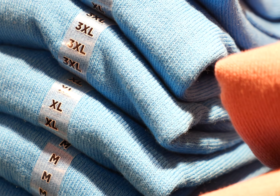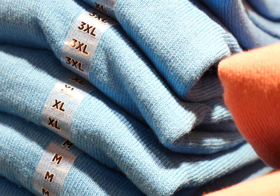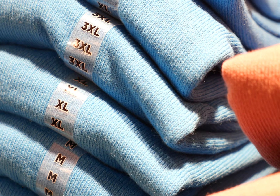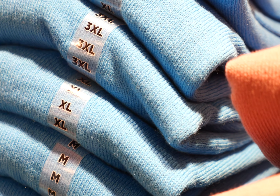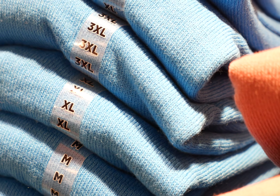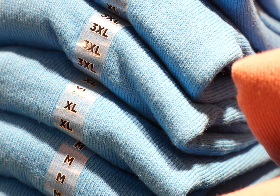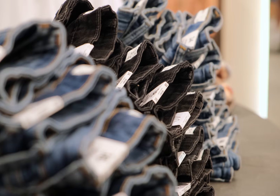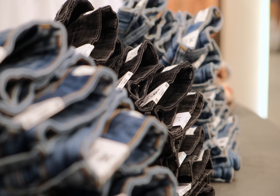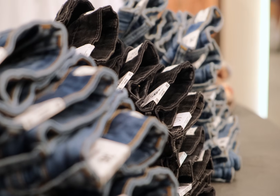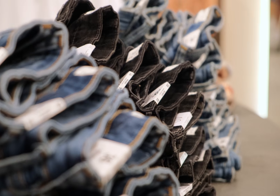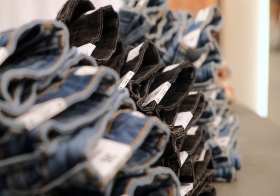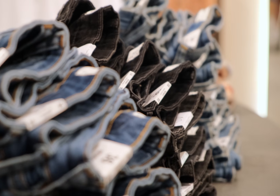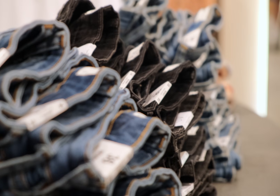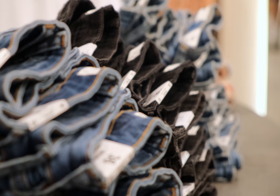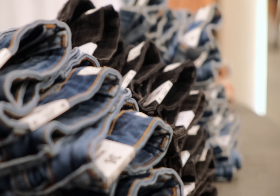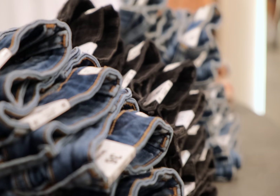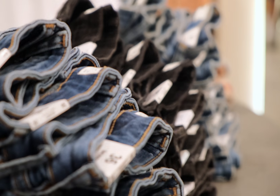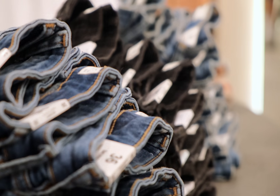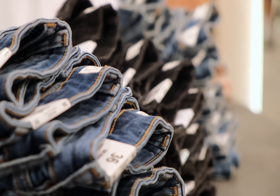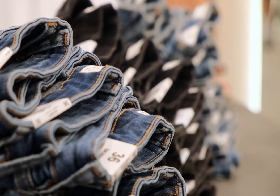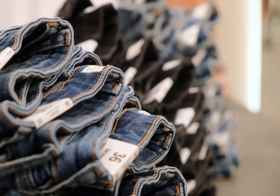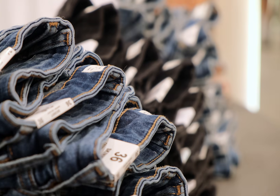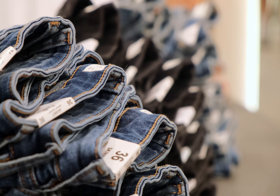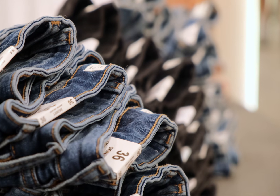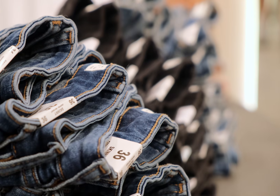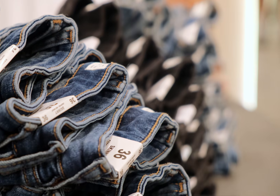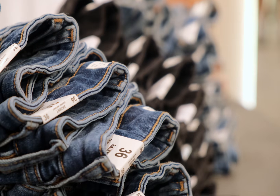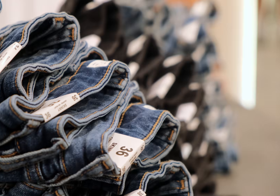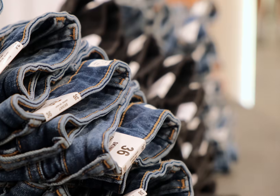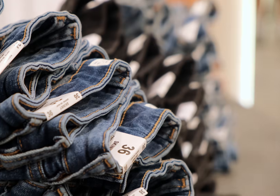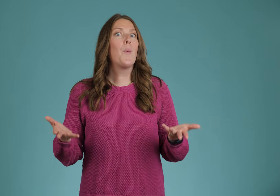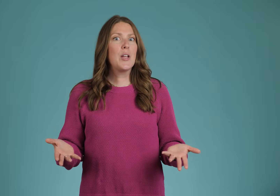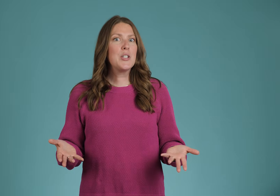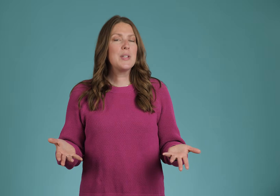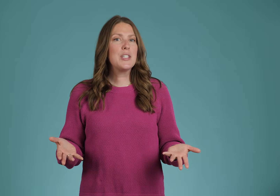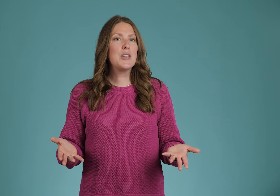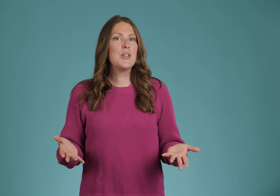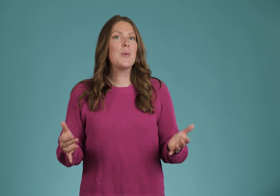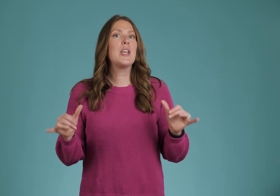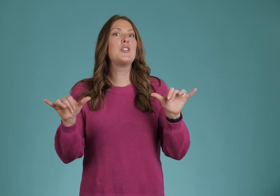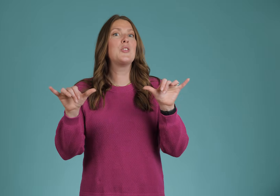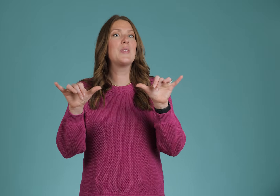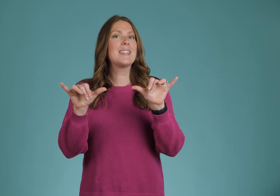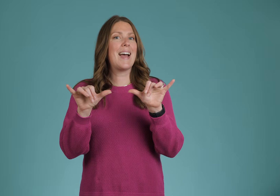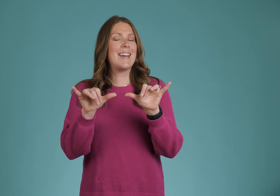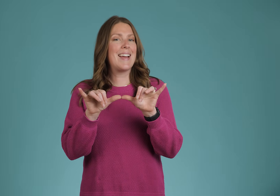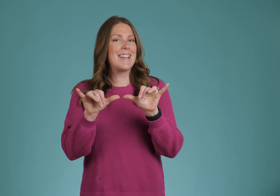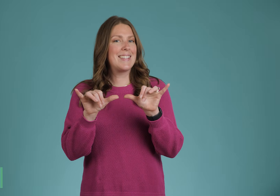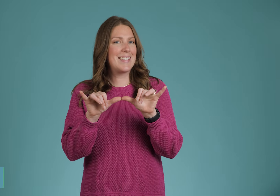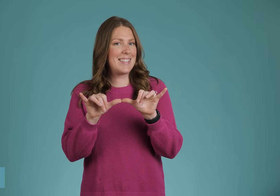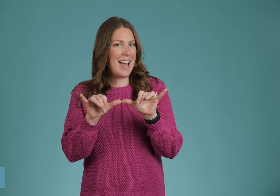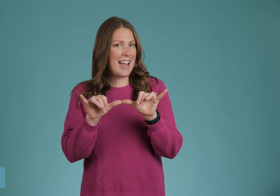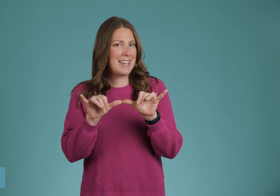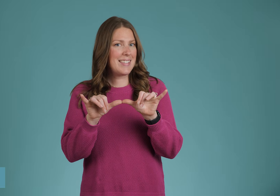or large, extra large and so on. And then we even have numbers. What you need to do is do the sign size